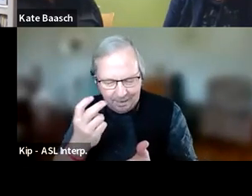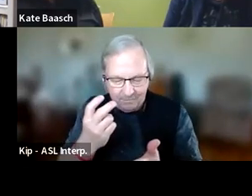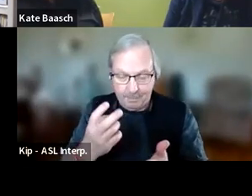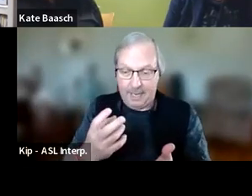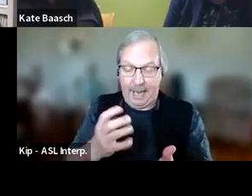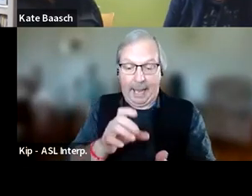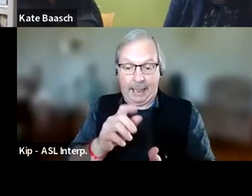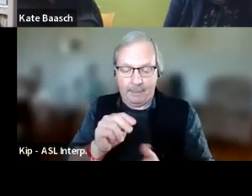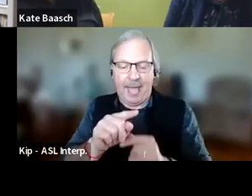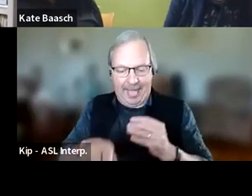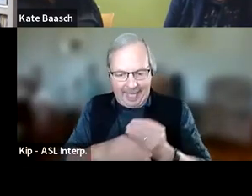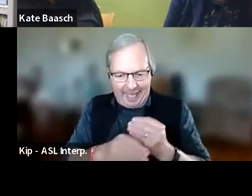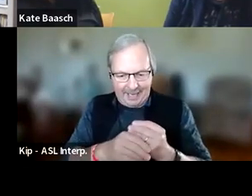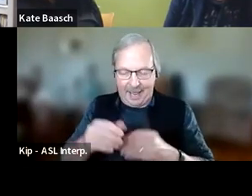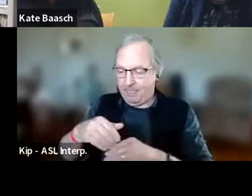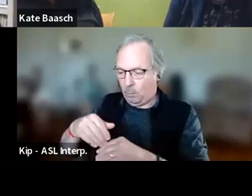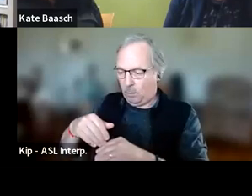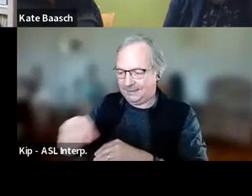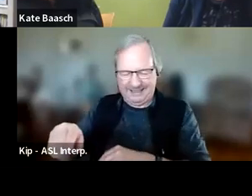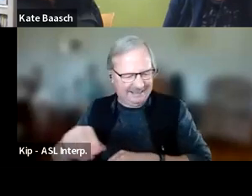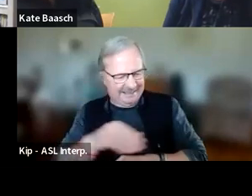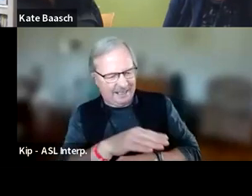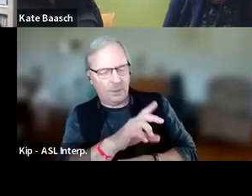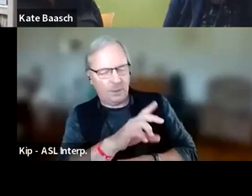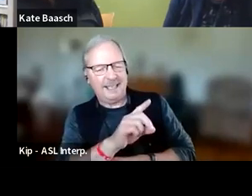And we will send the case to DDS and that's important.